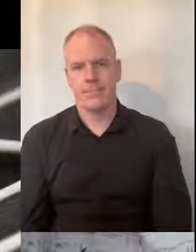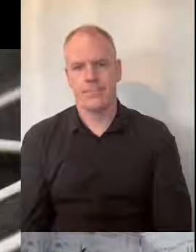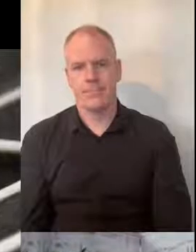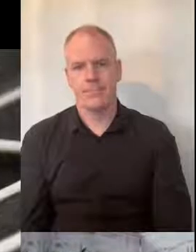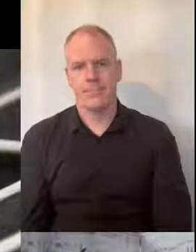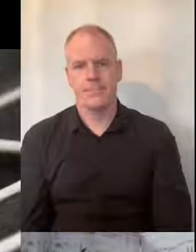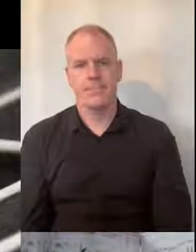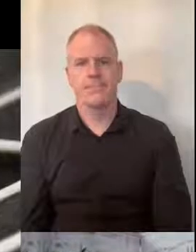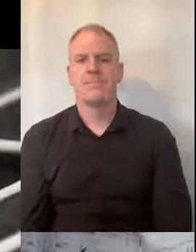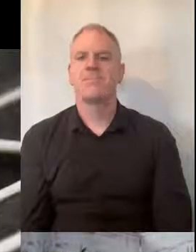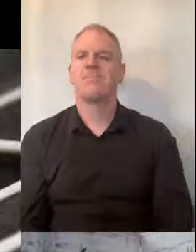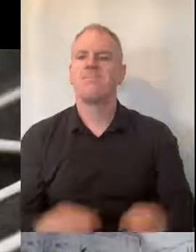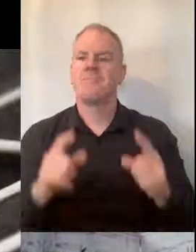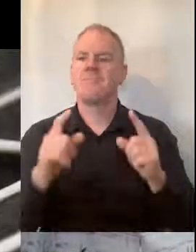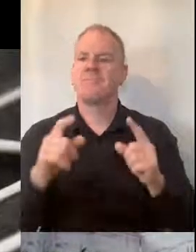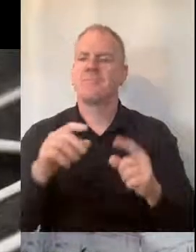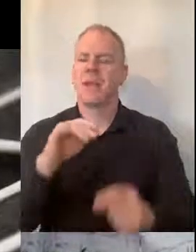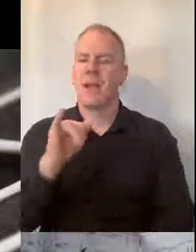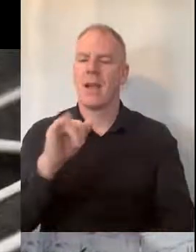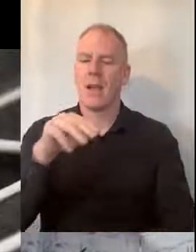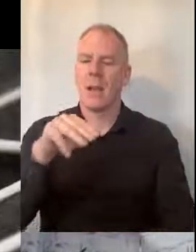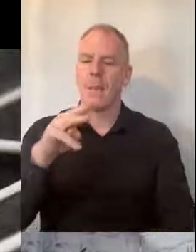Impostor syndrome, I think we all feel a bit at Patrick Clock.